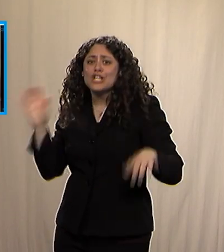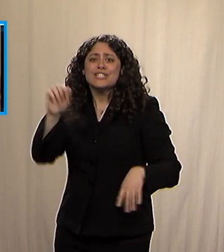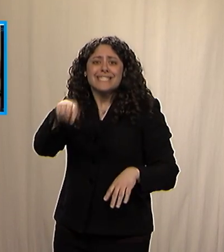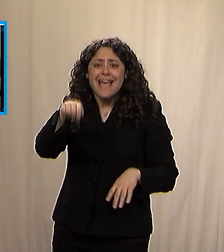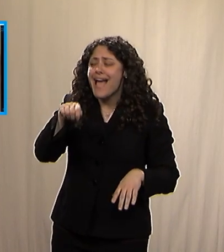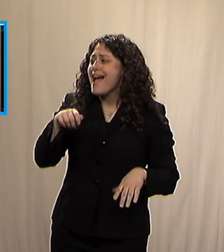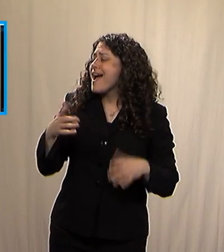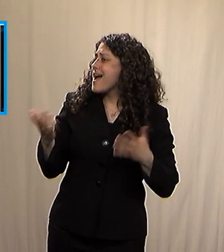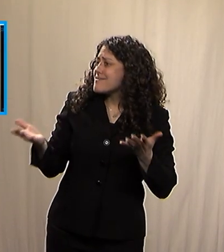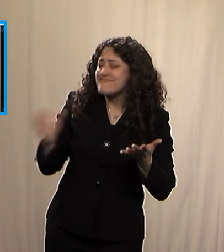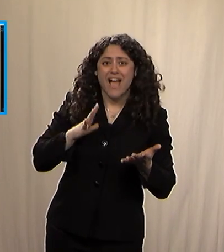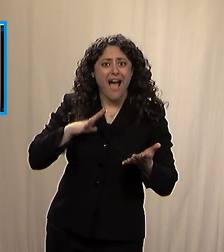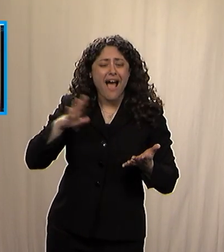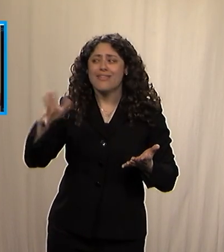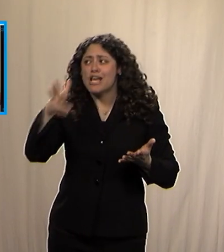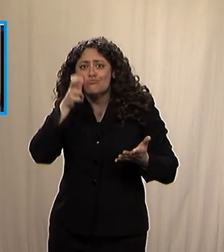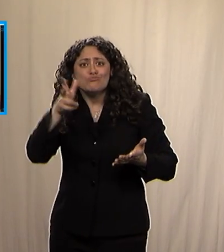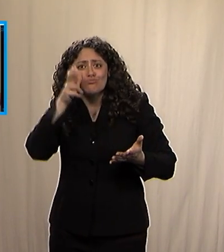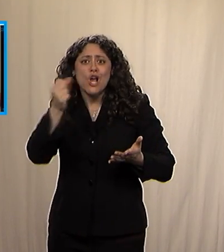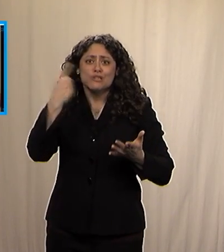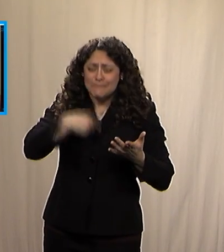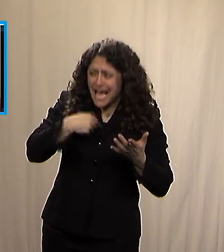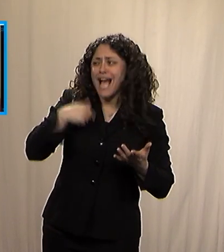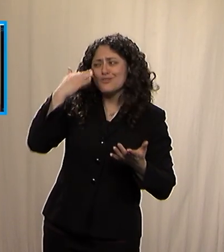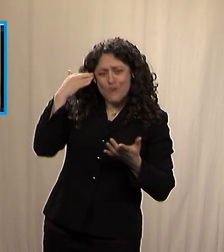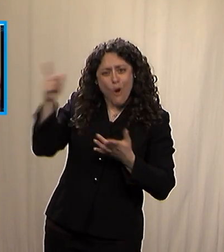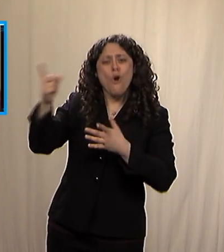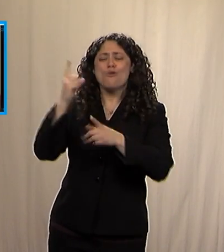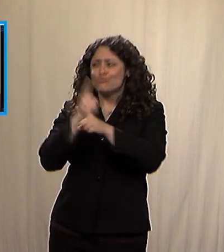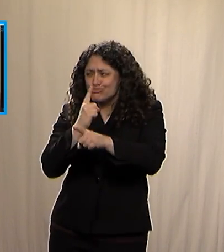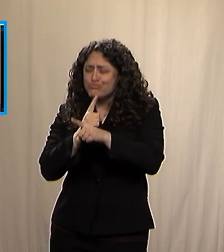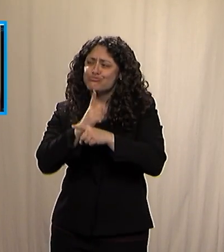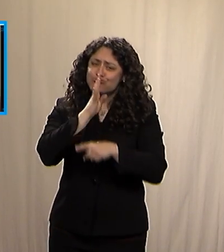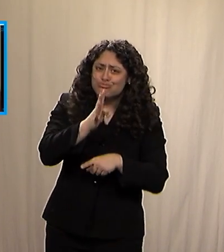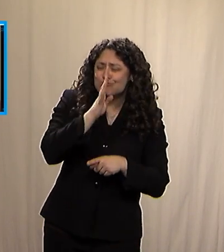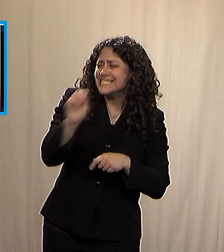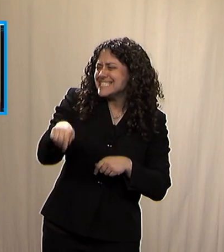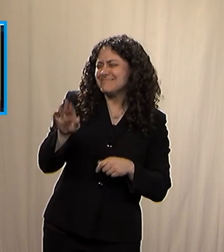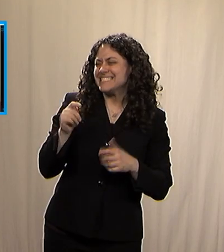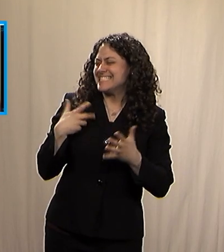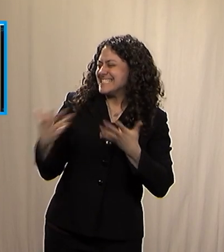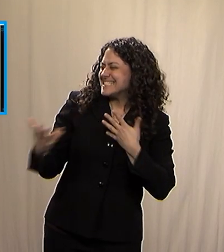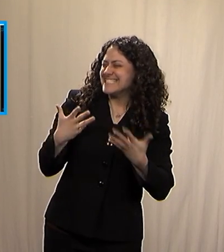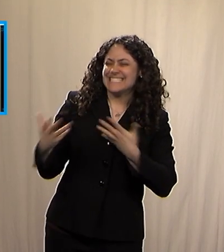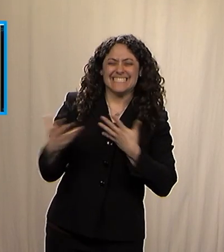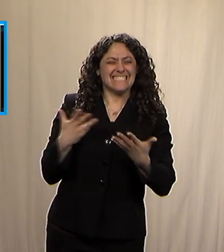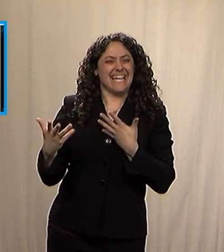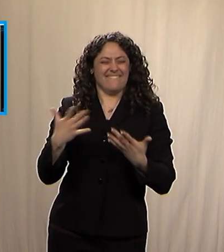they understand me clear, and I trust they're interpreting accurately to English, but they just don't feel like they fit in.